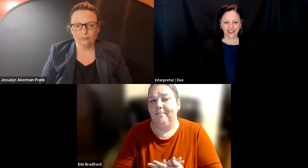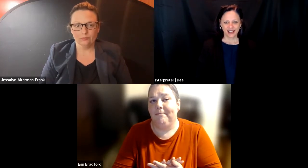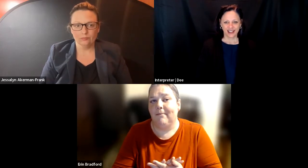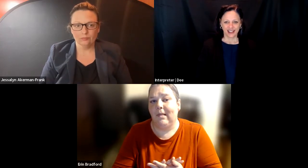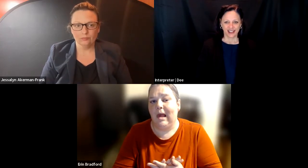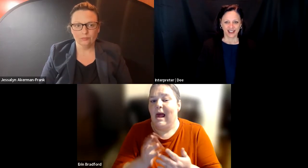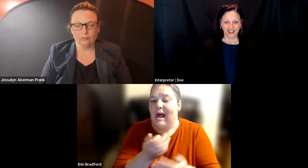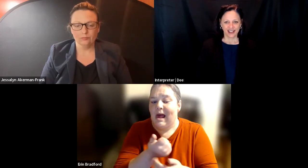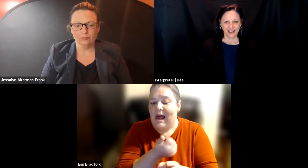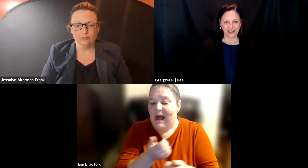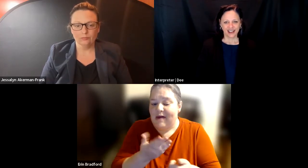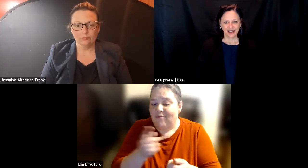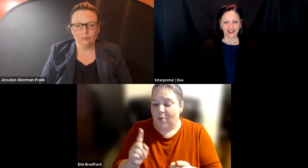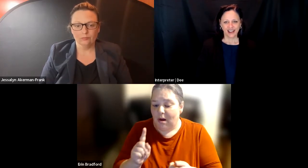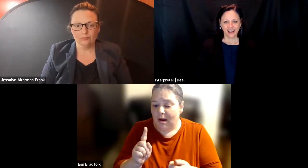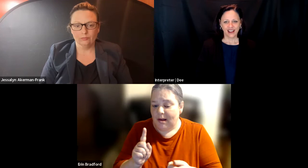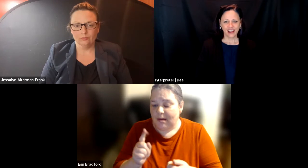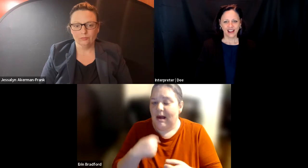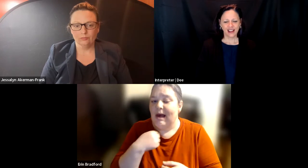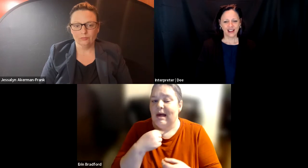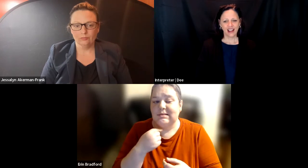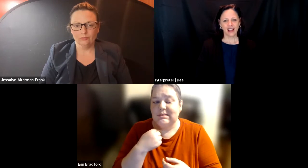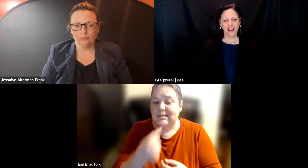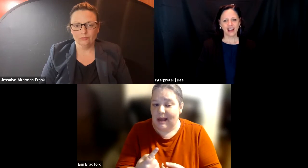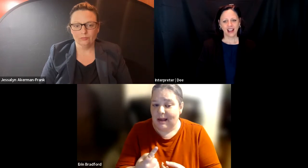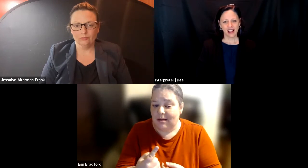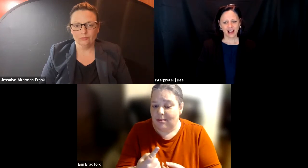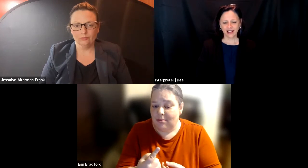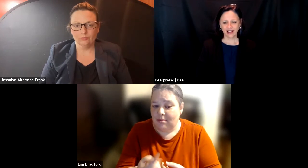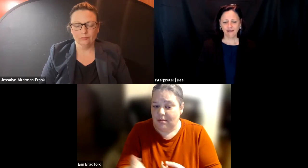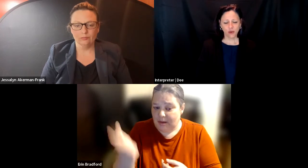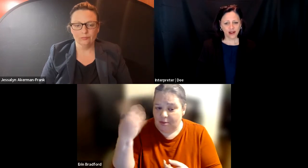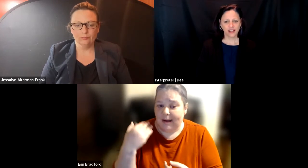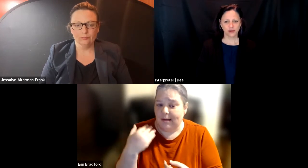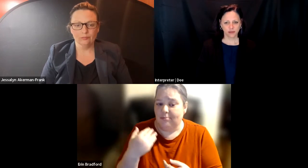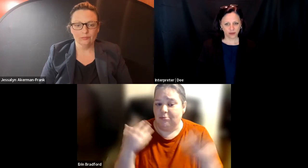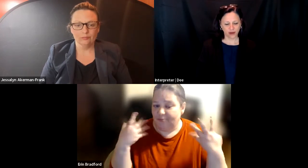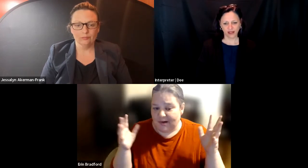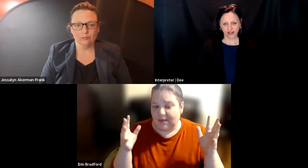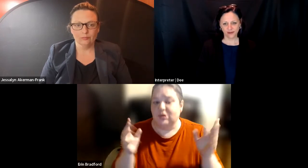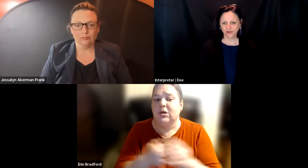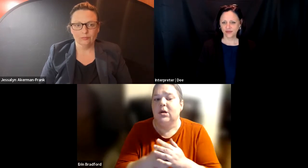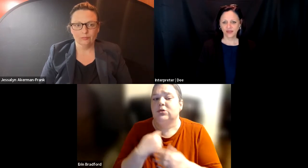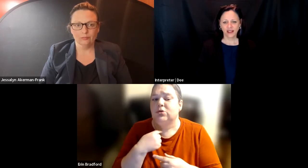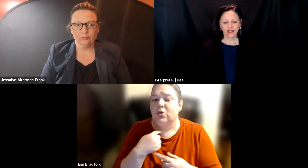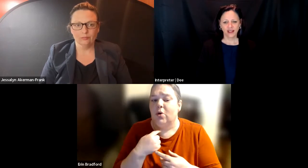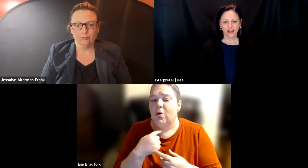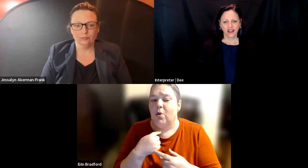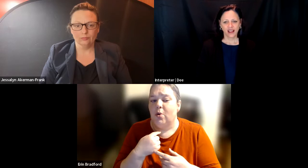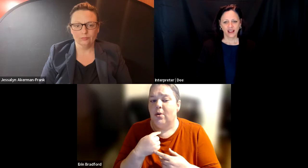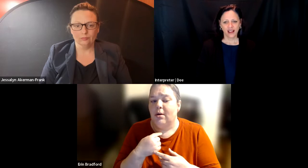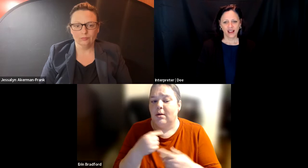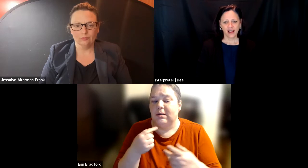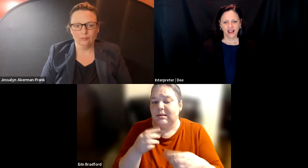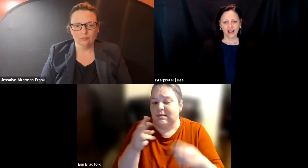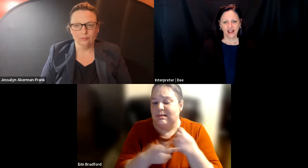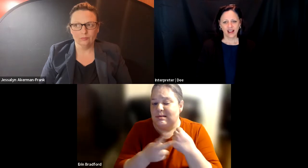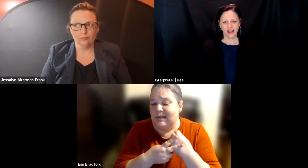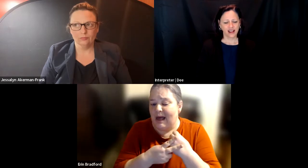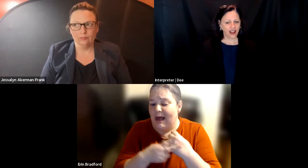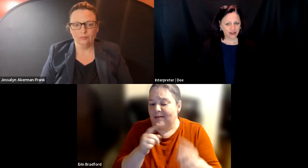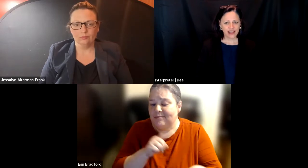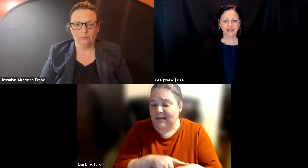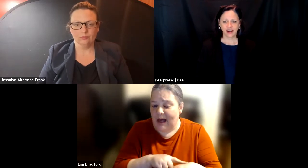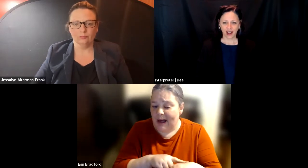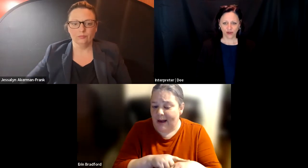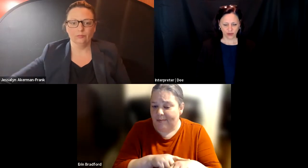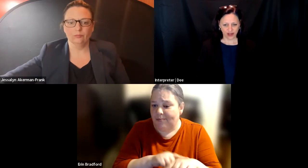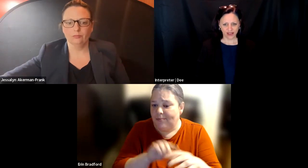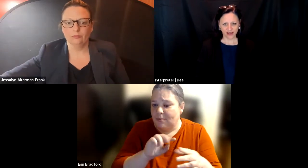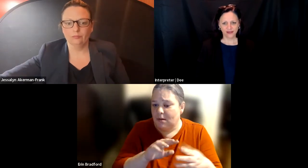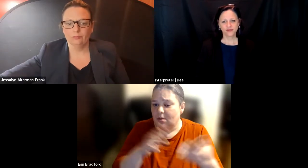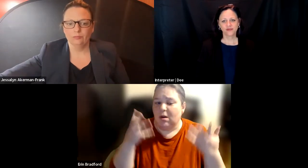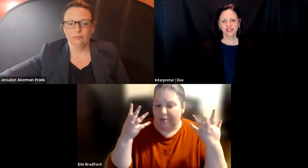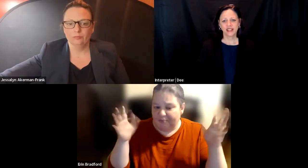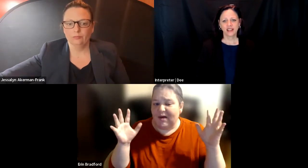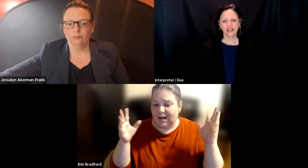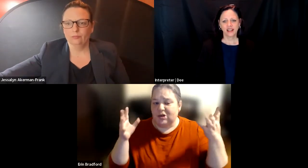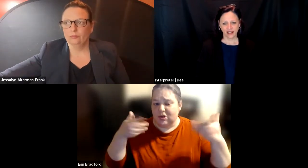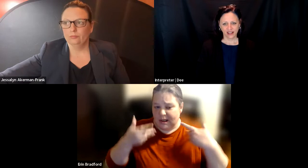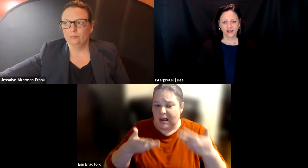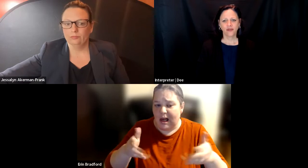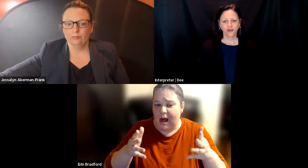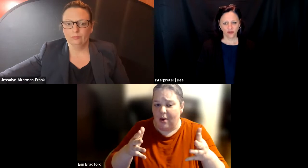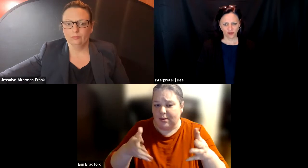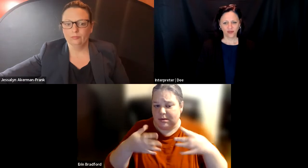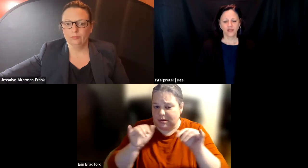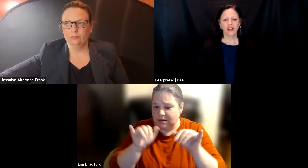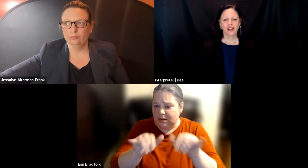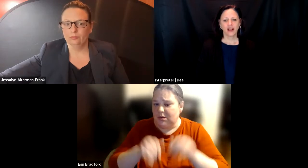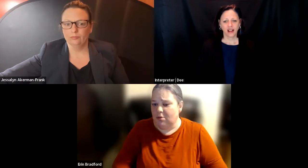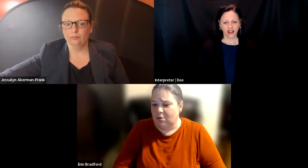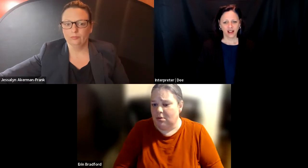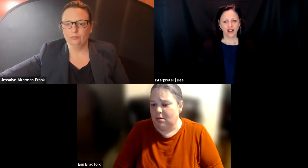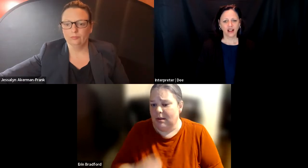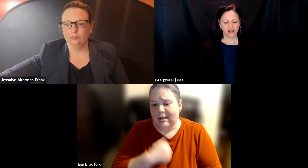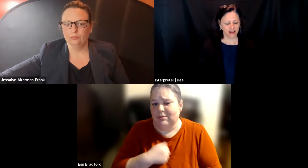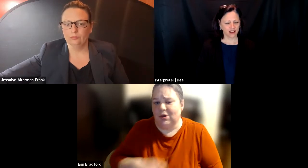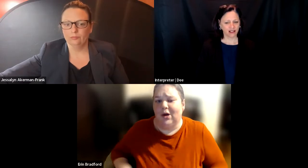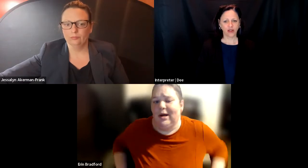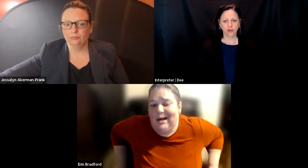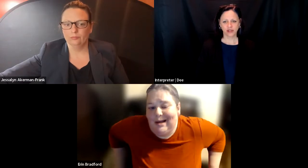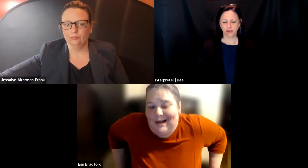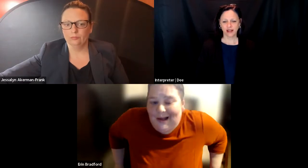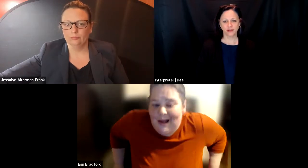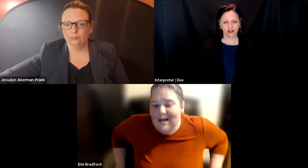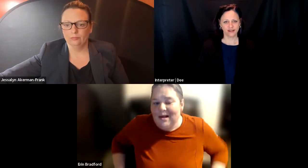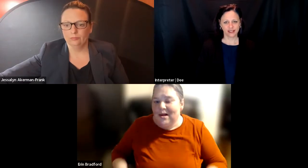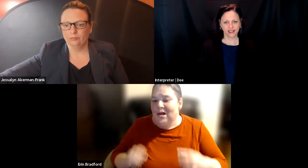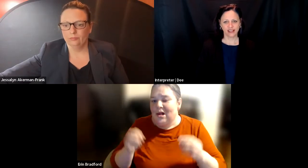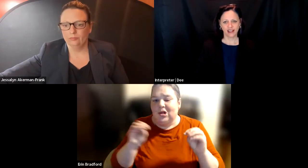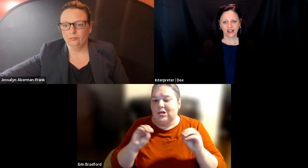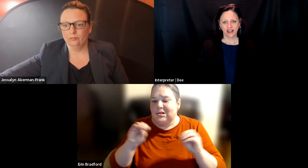This is Erin.